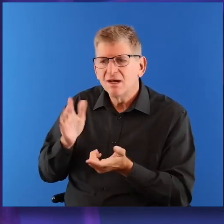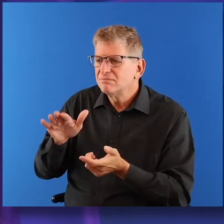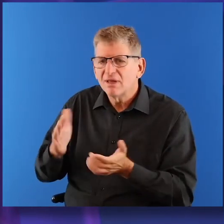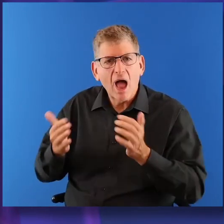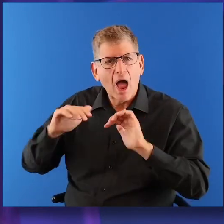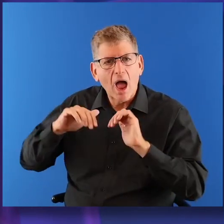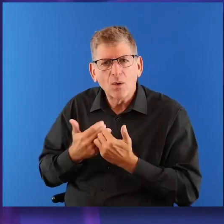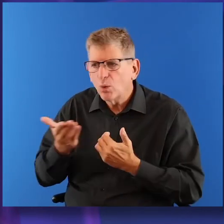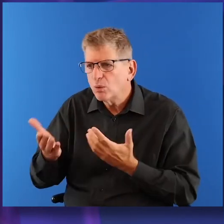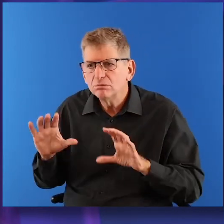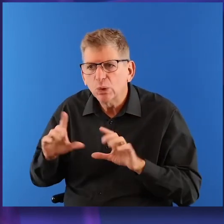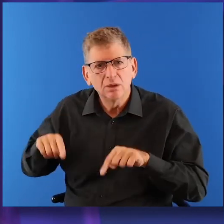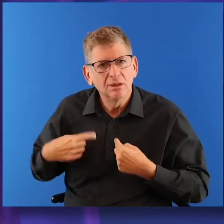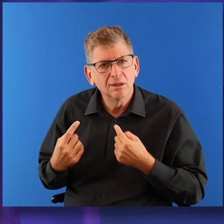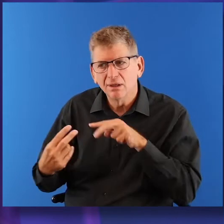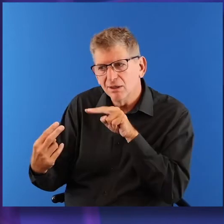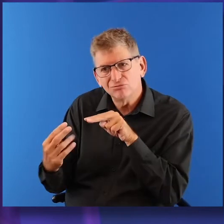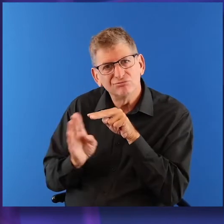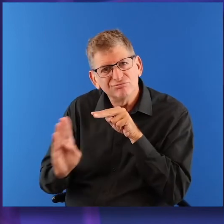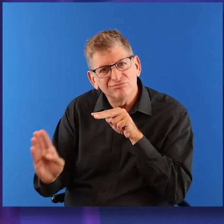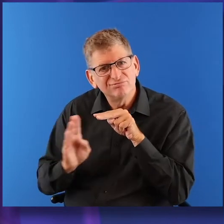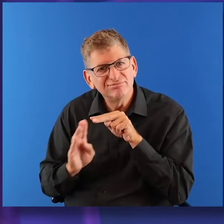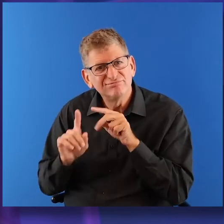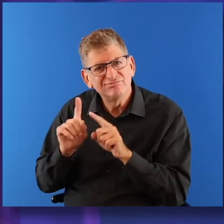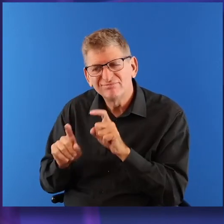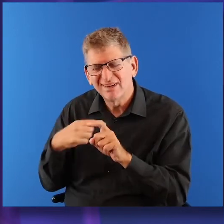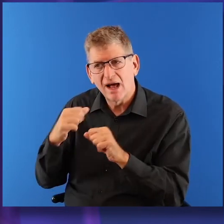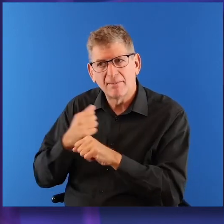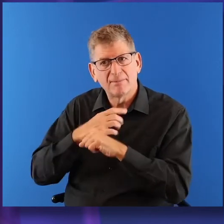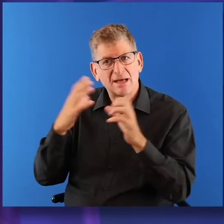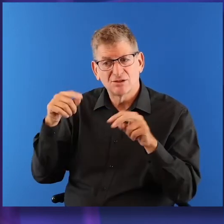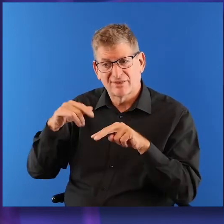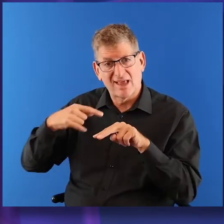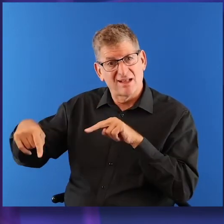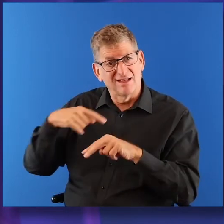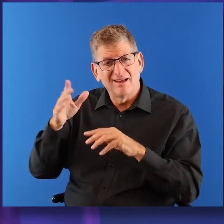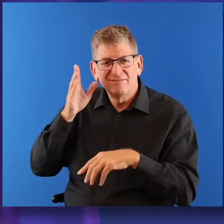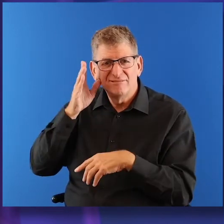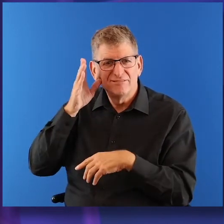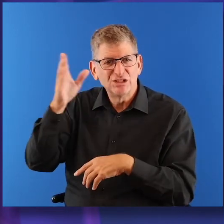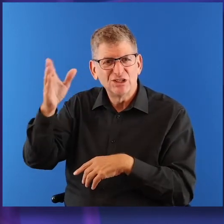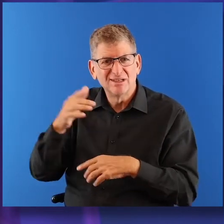their patient by asking how you been? I can imagine the future